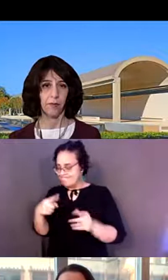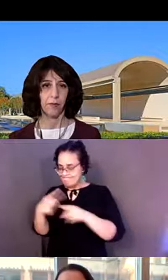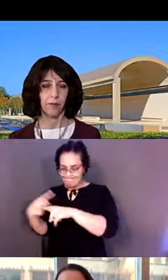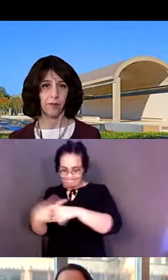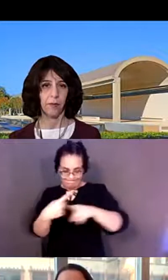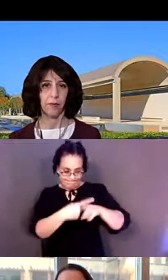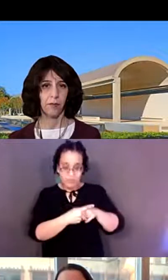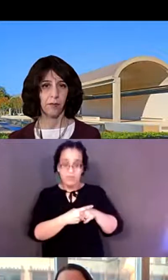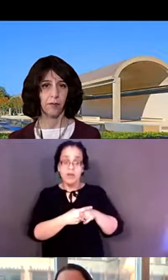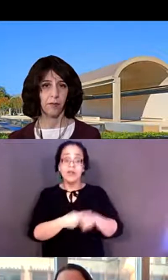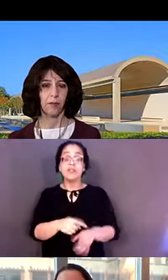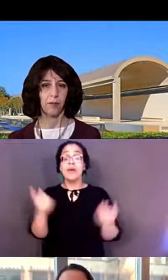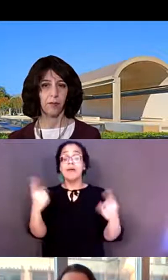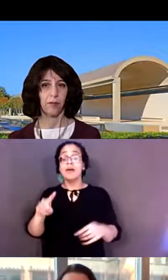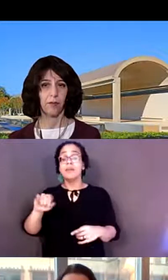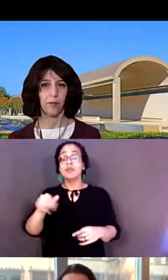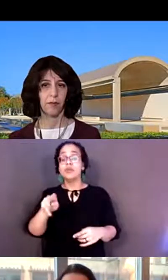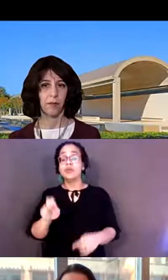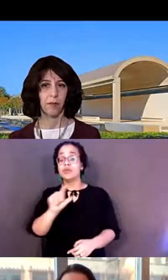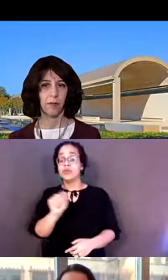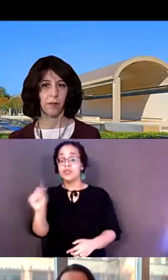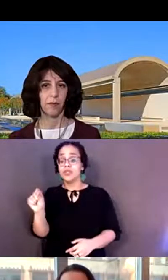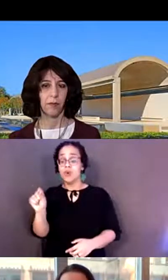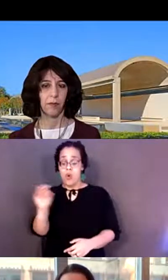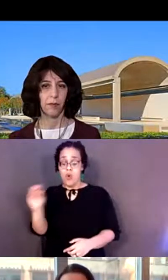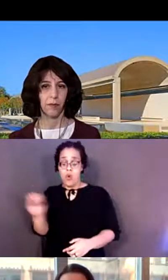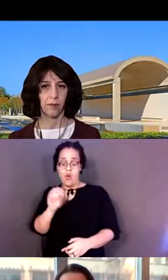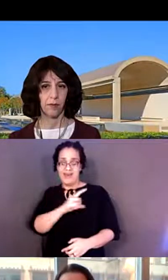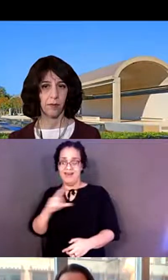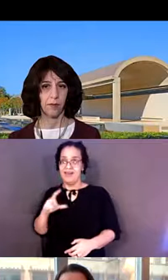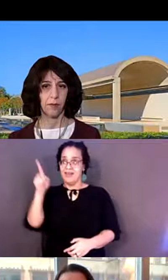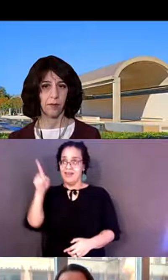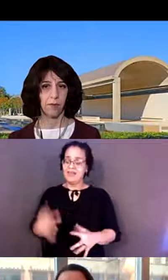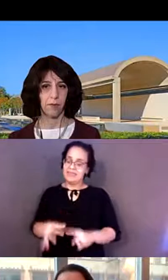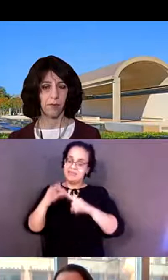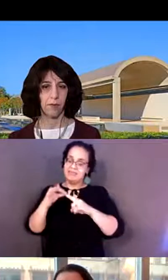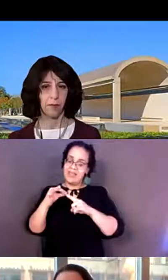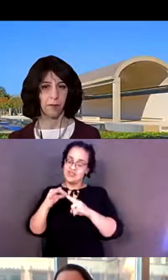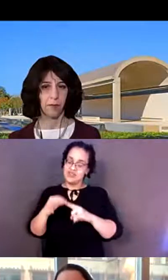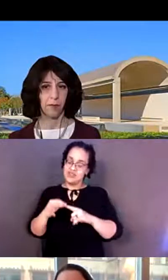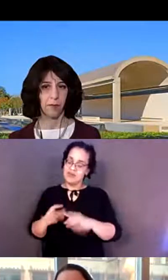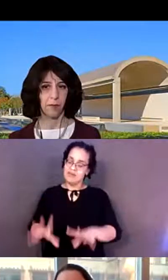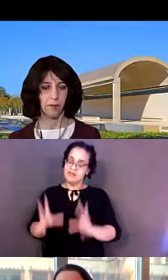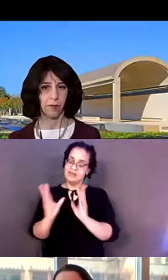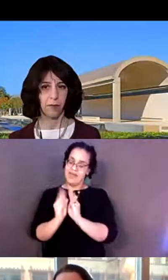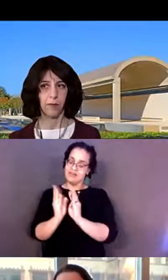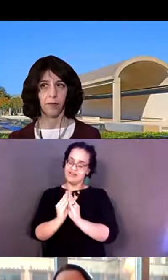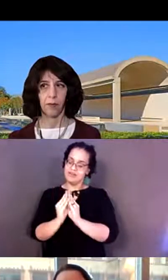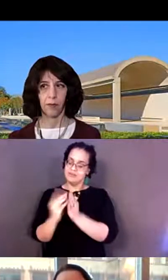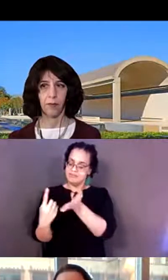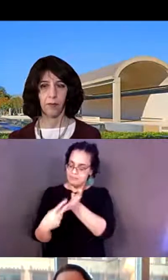2020 the Oregon state legislature convened a special session to look at laws or